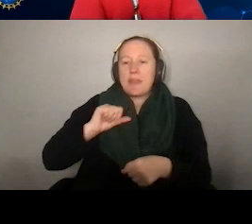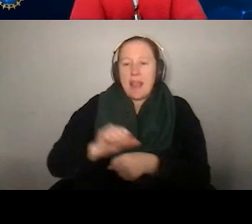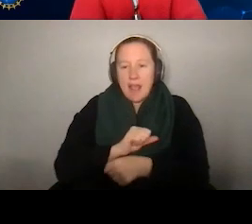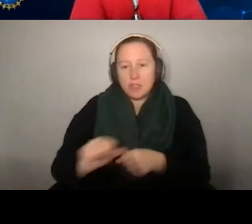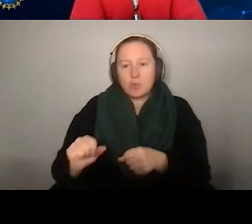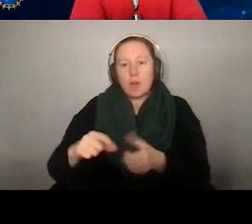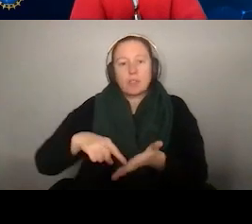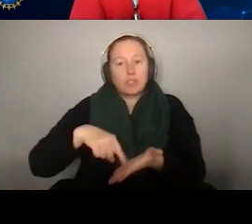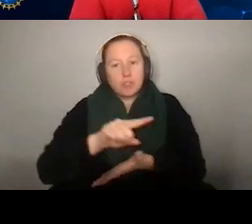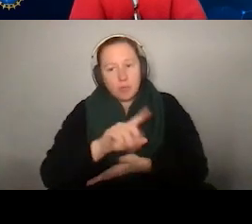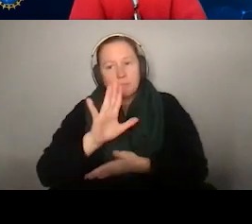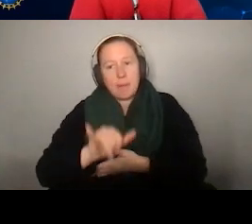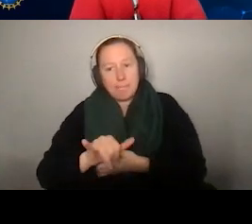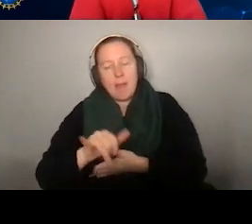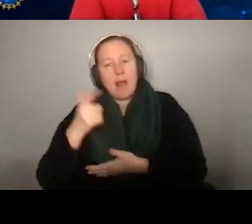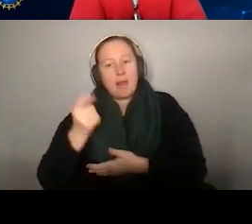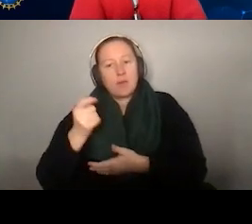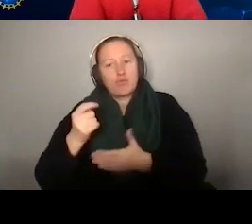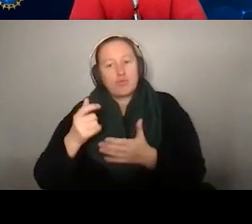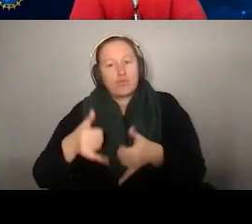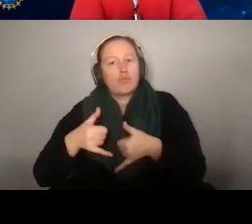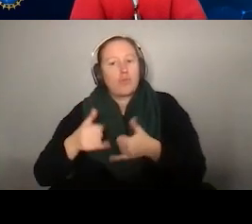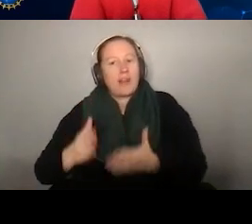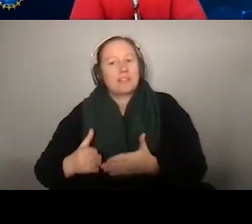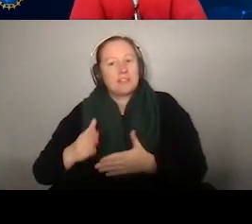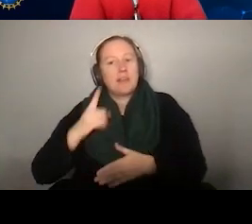by the grantee for direct program or project cost and